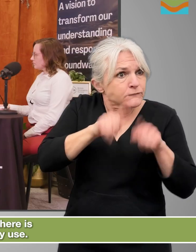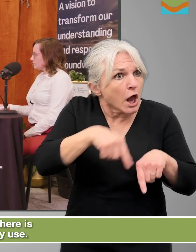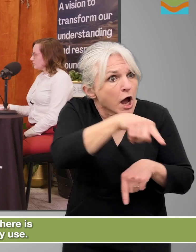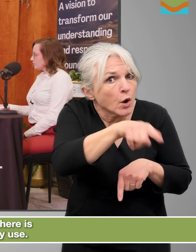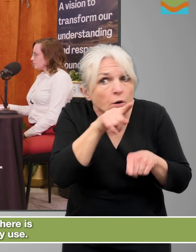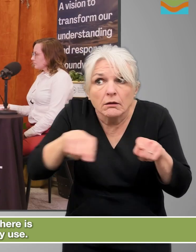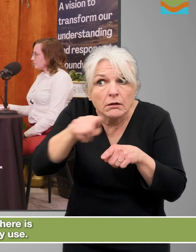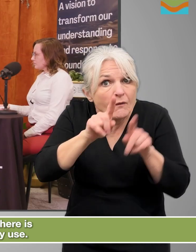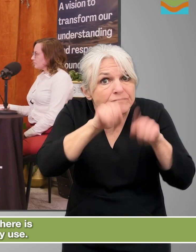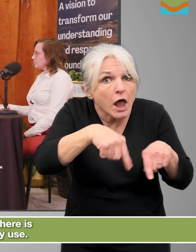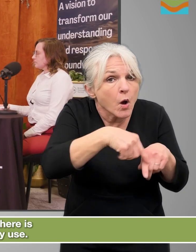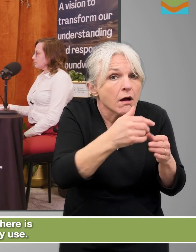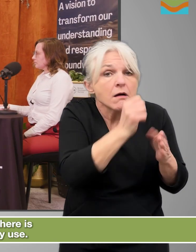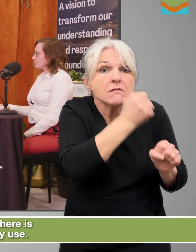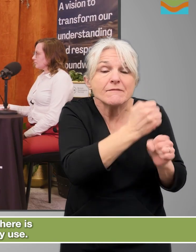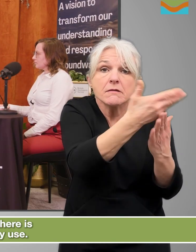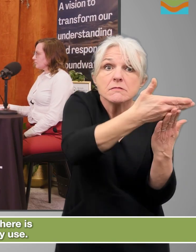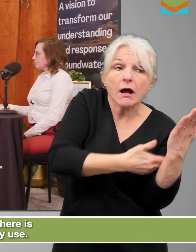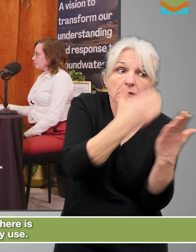The moment people see that there is a resource there and that they use.